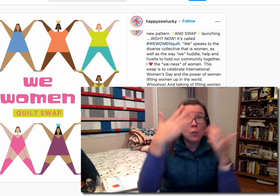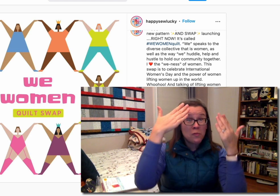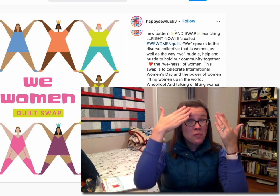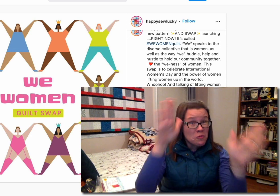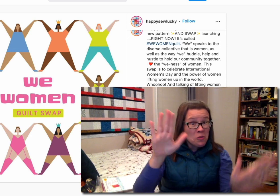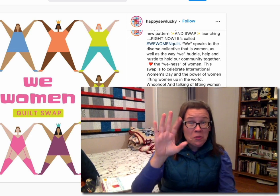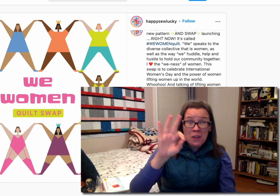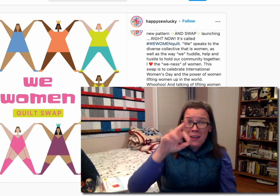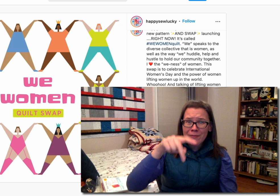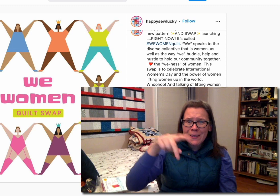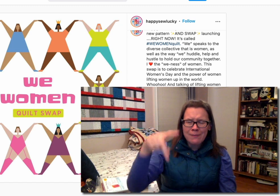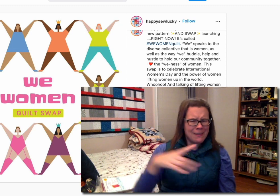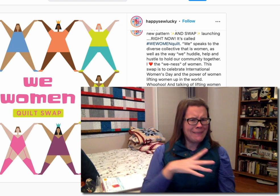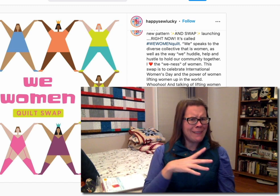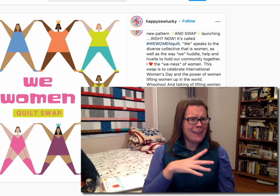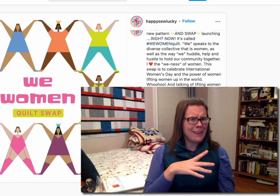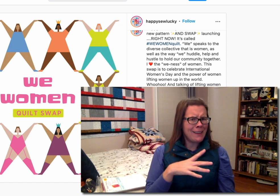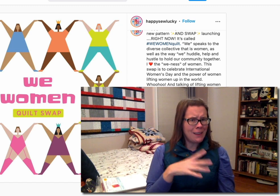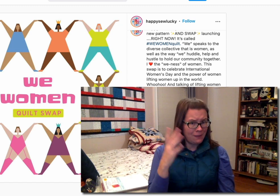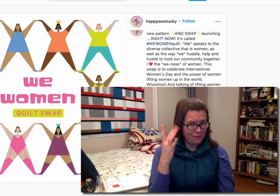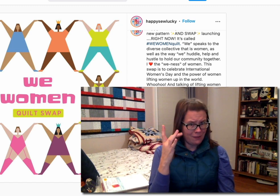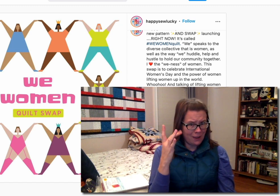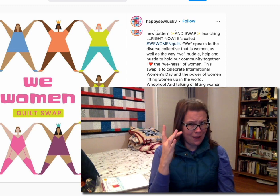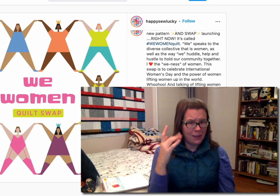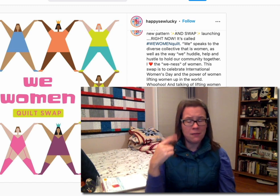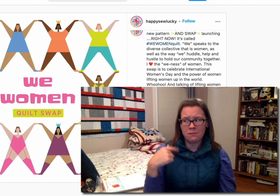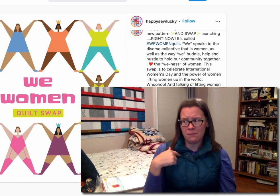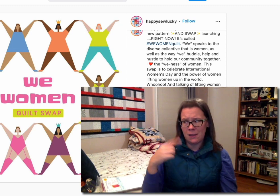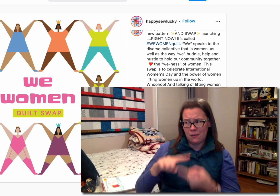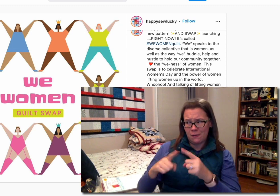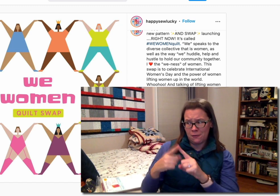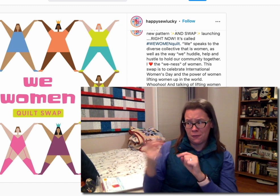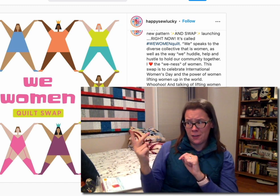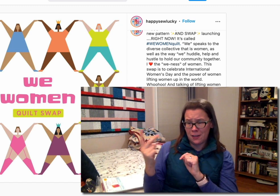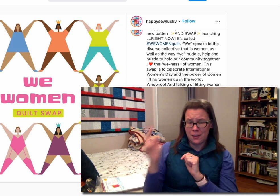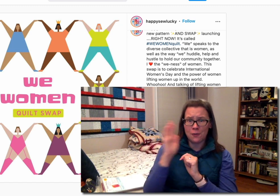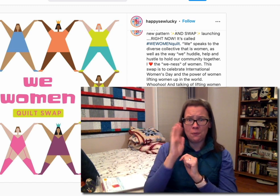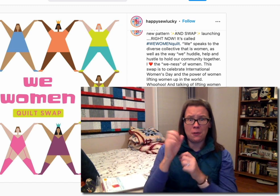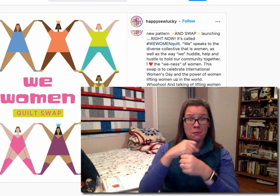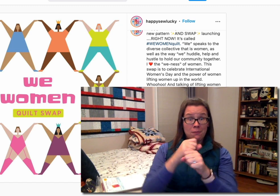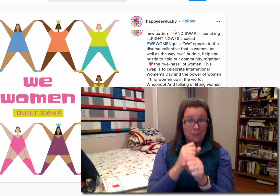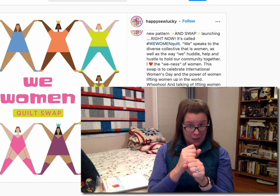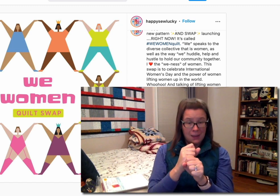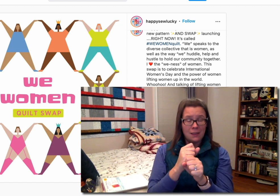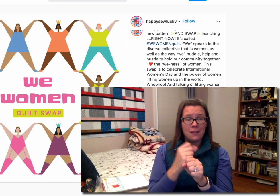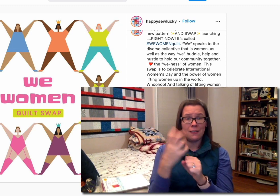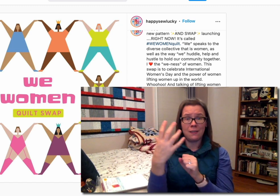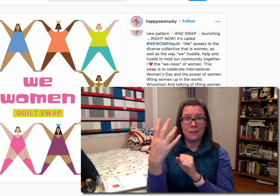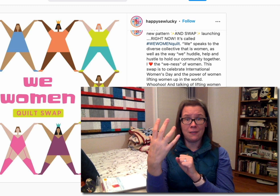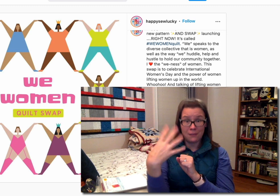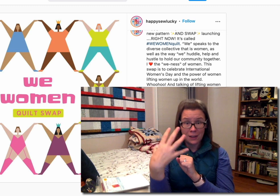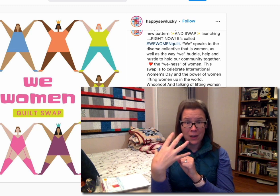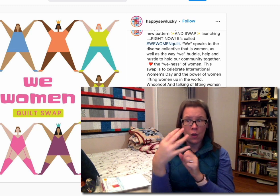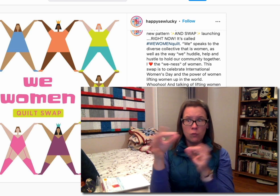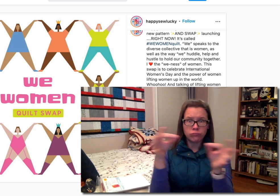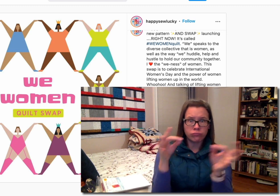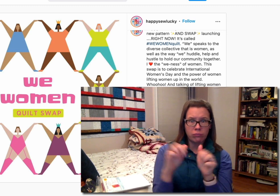when you're completed. And again if you don't know anything about foundation paper piecing, that's fine, because